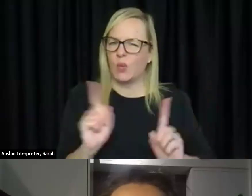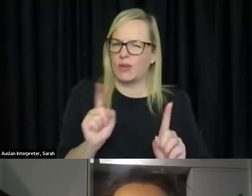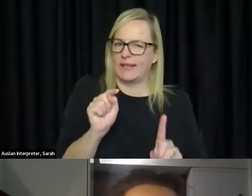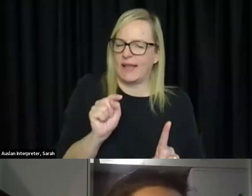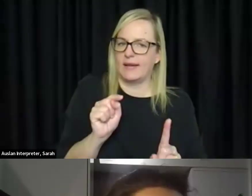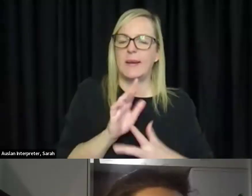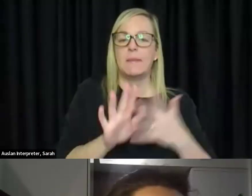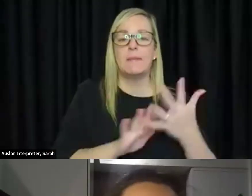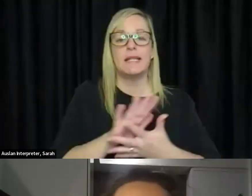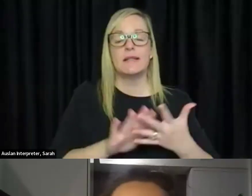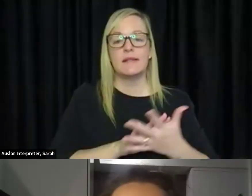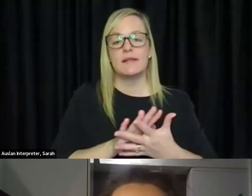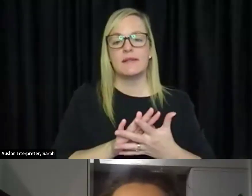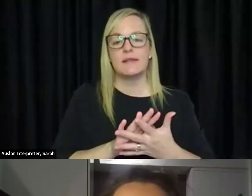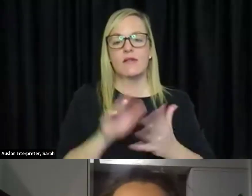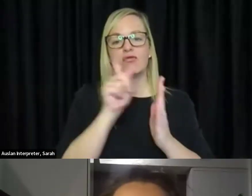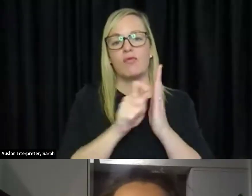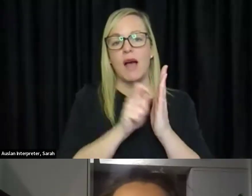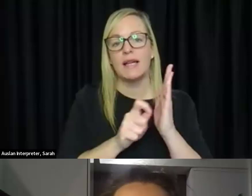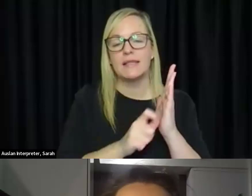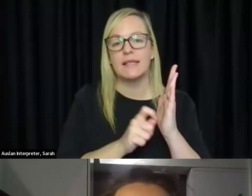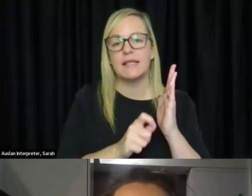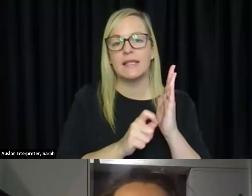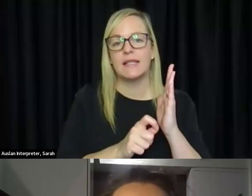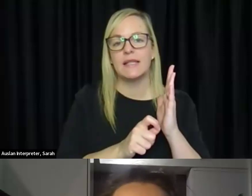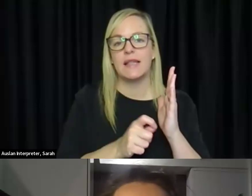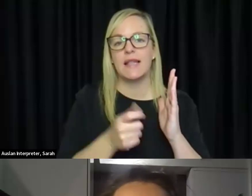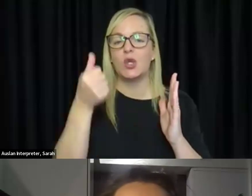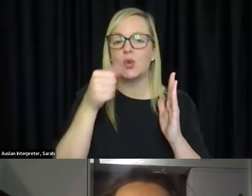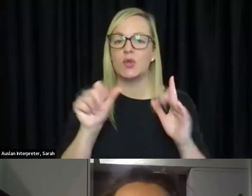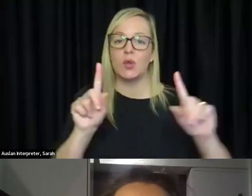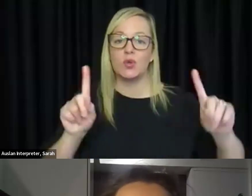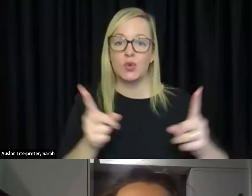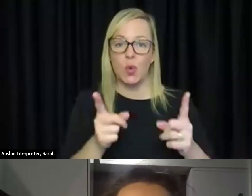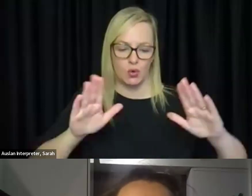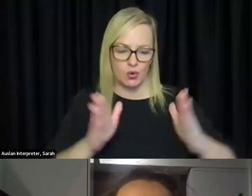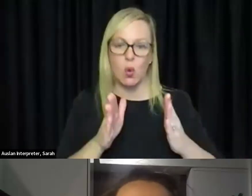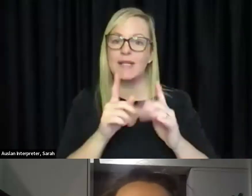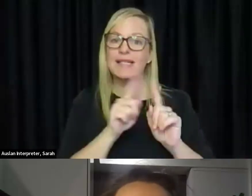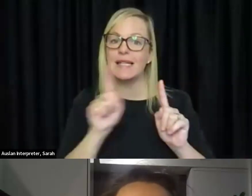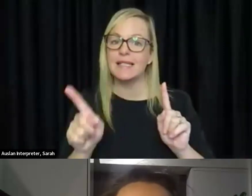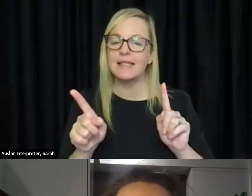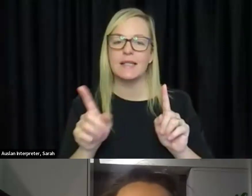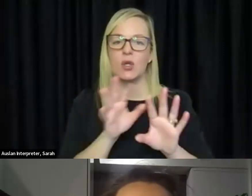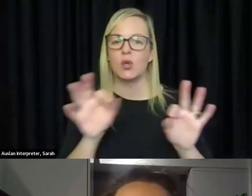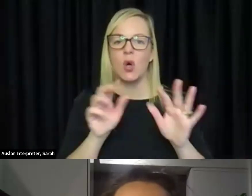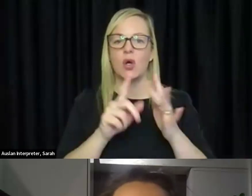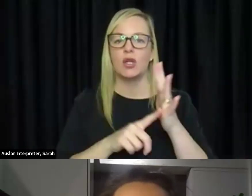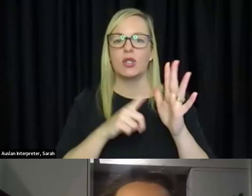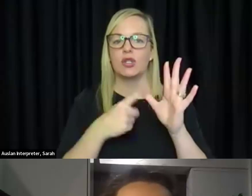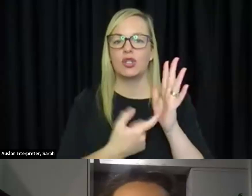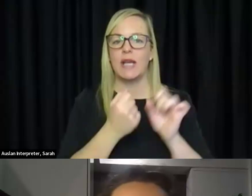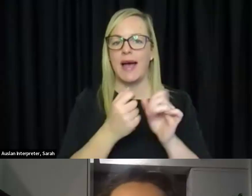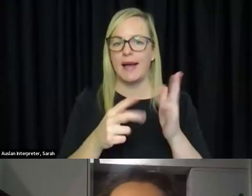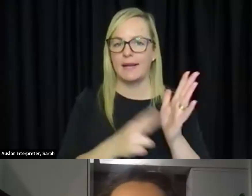guess a way of writing that uses short sentences and avoids jargon in order to convey or share